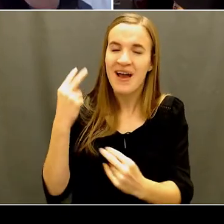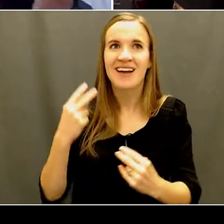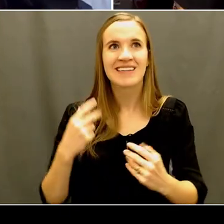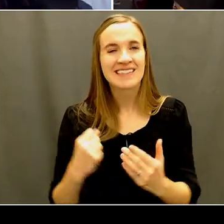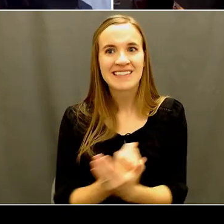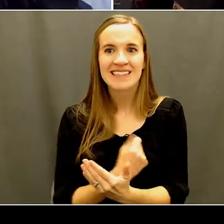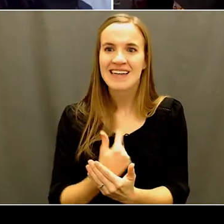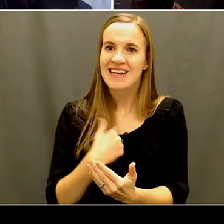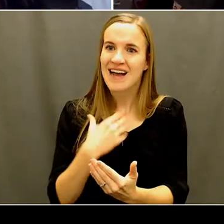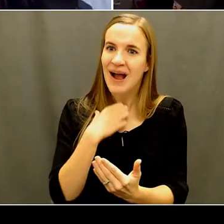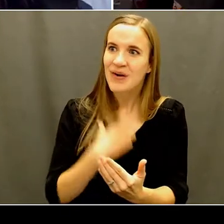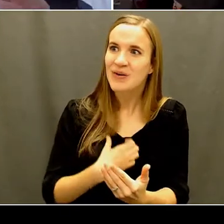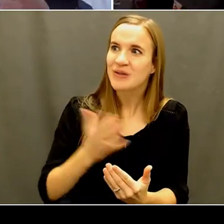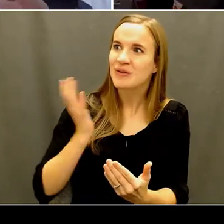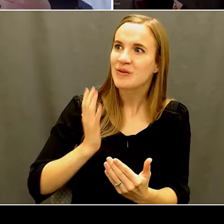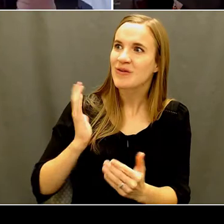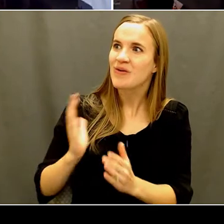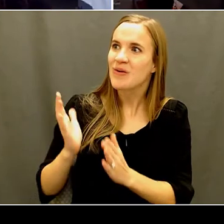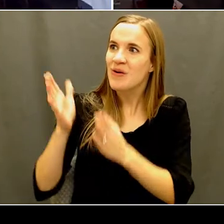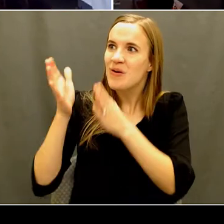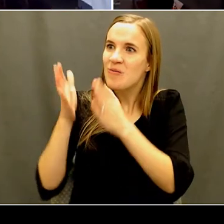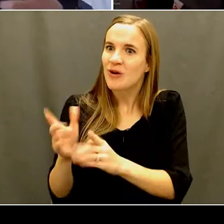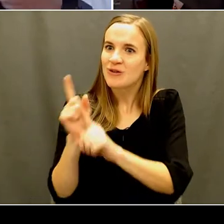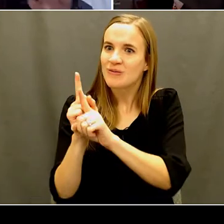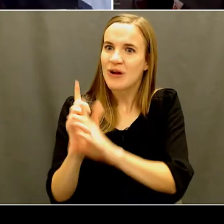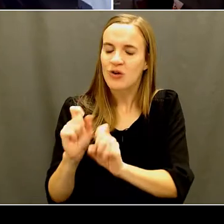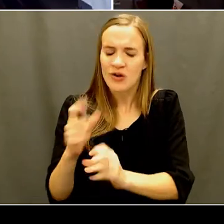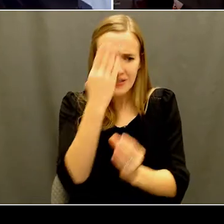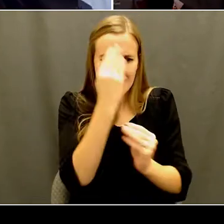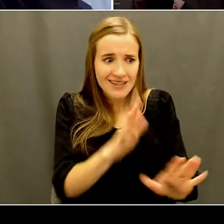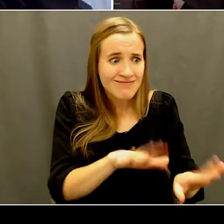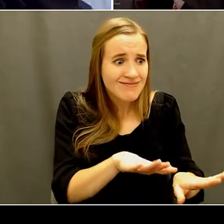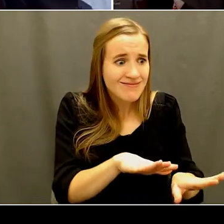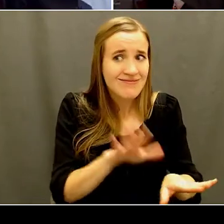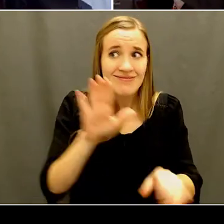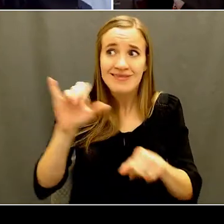mentors in my life who could have shown me the value of that experience because